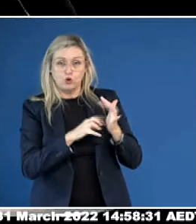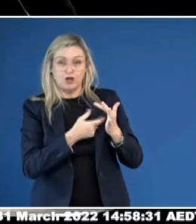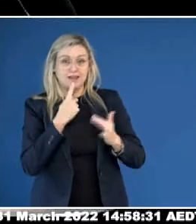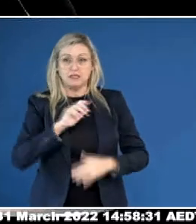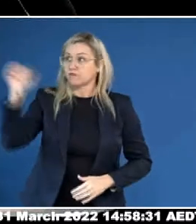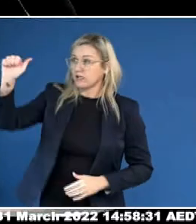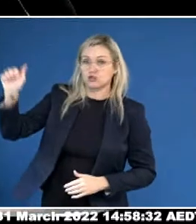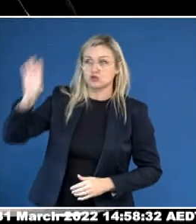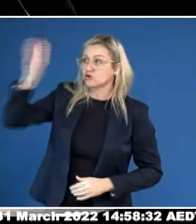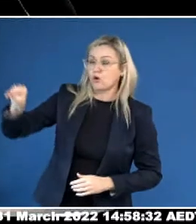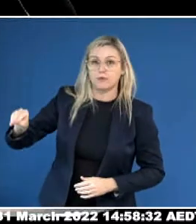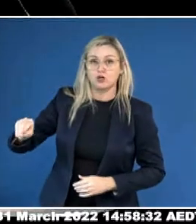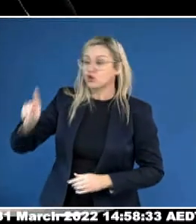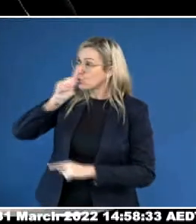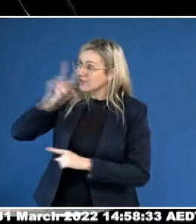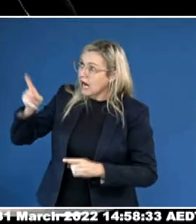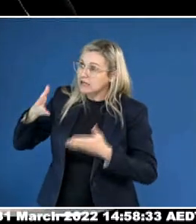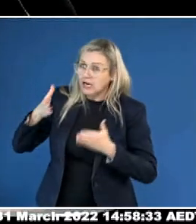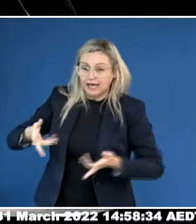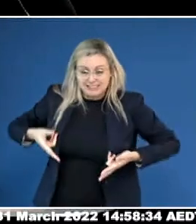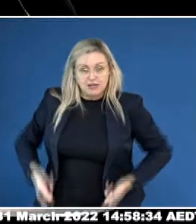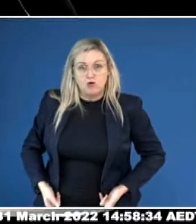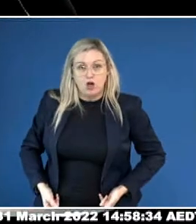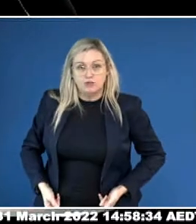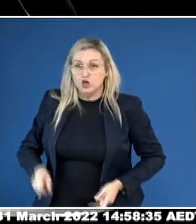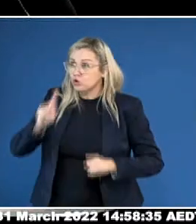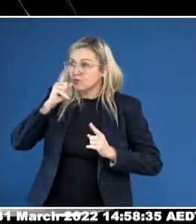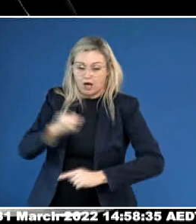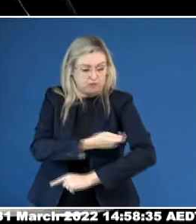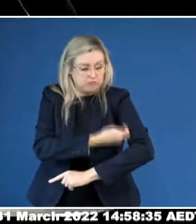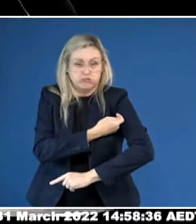You cannot sterilise. Stop the menstrual suppression. Stop the forced contraception.